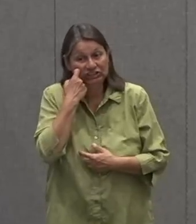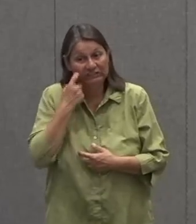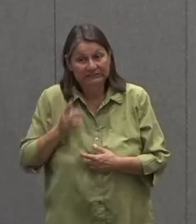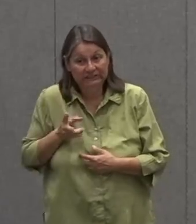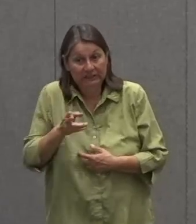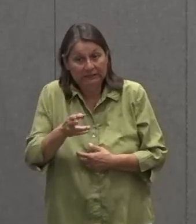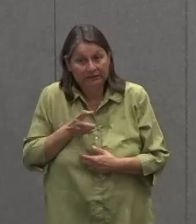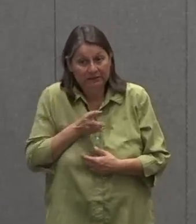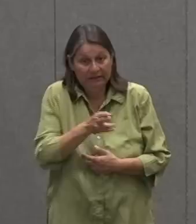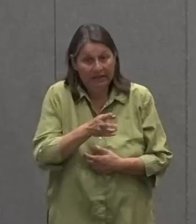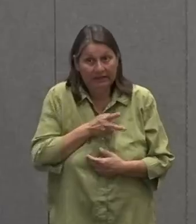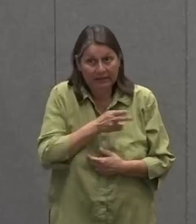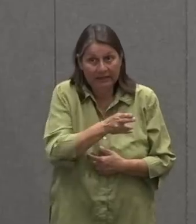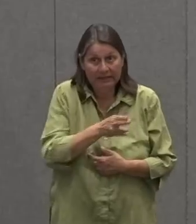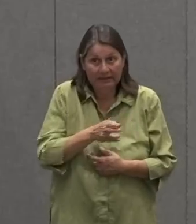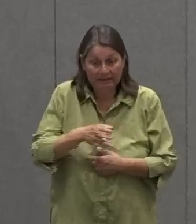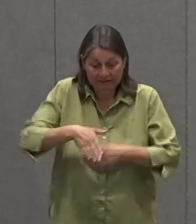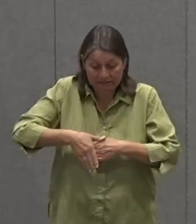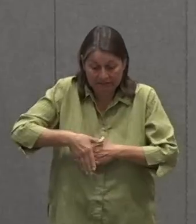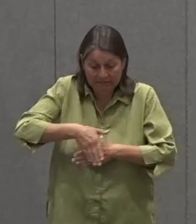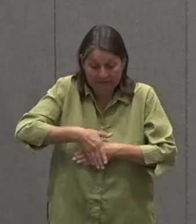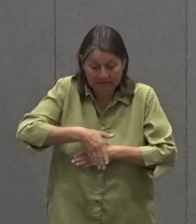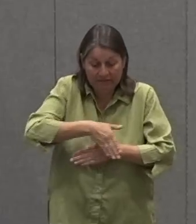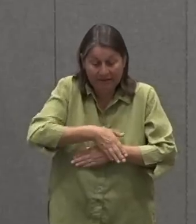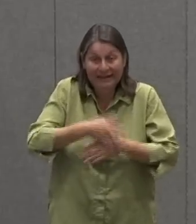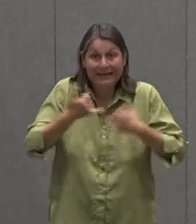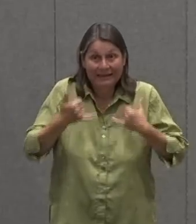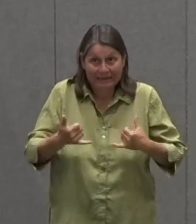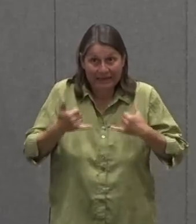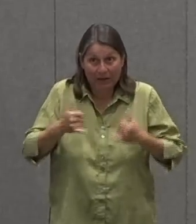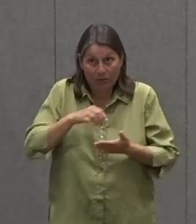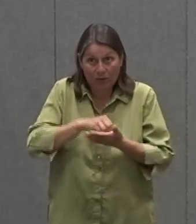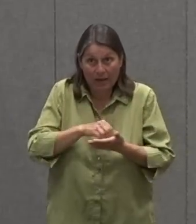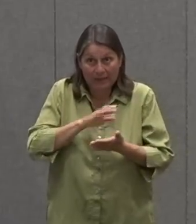could you write these three words? They are factor,